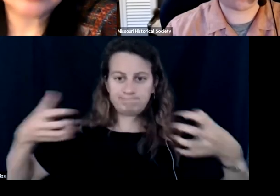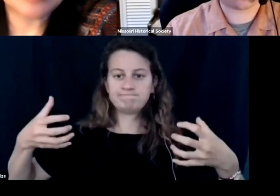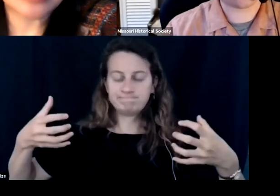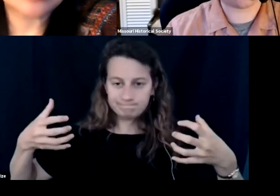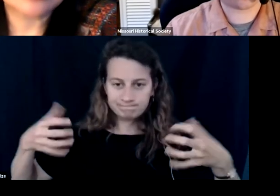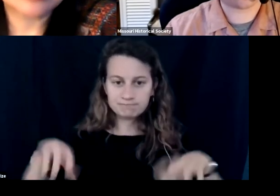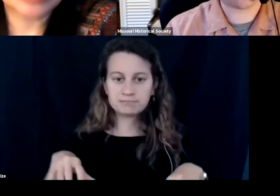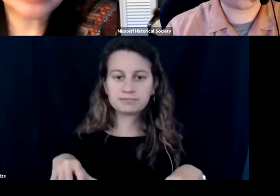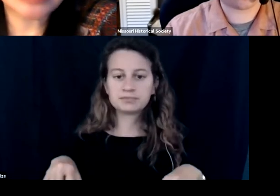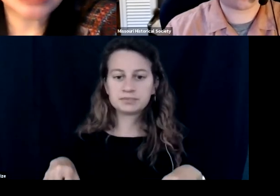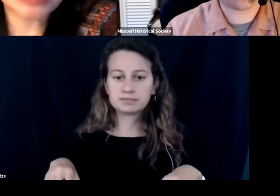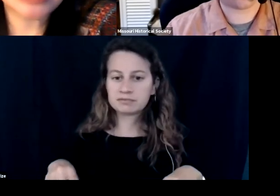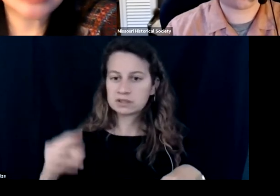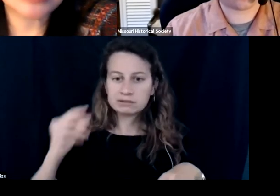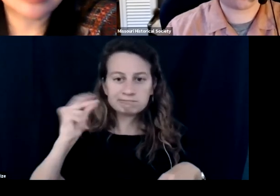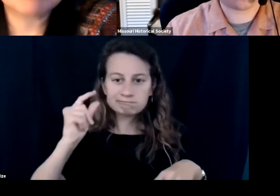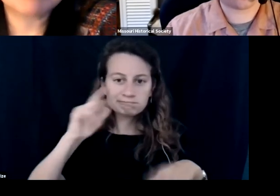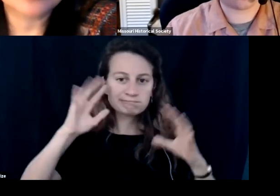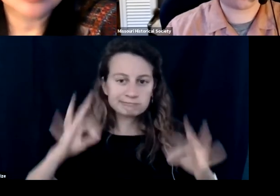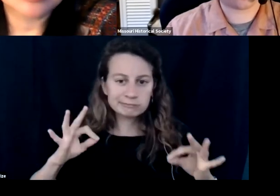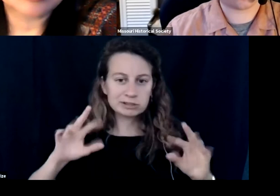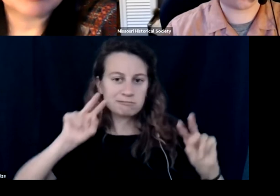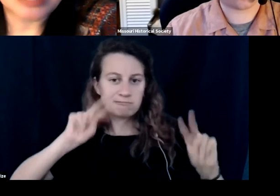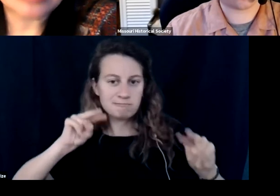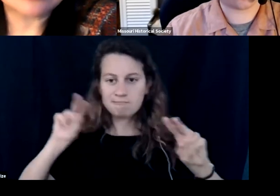there were people interned in the Aleutian Islands, up by